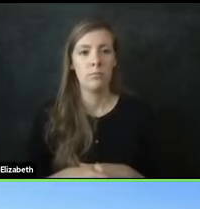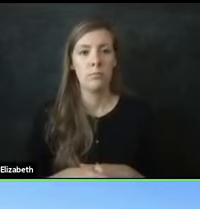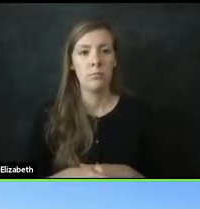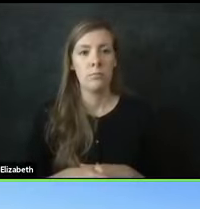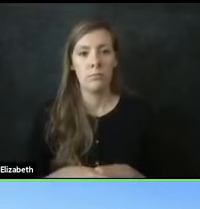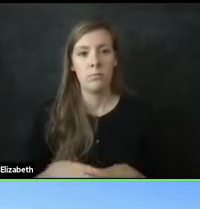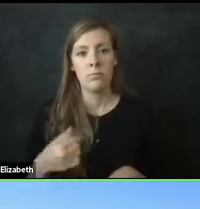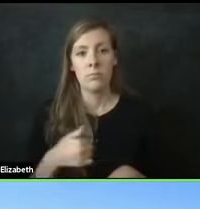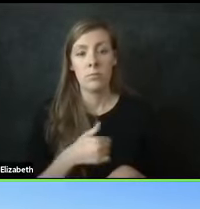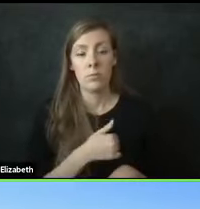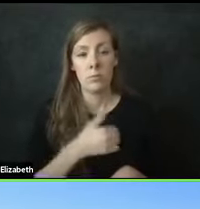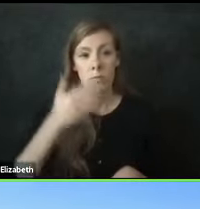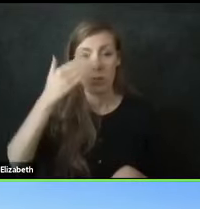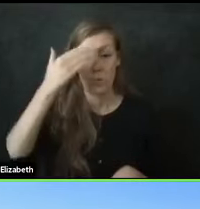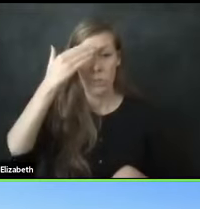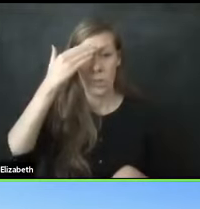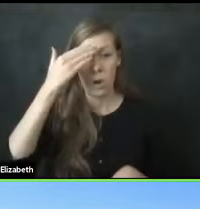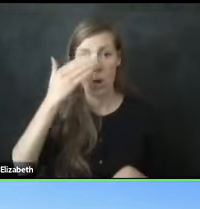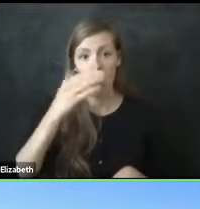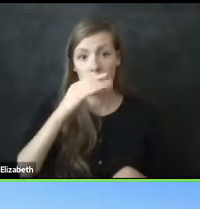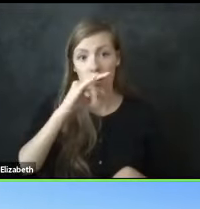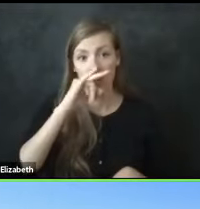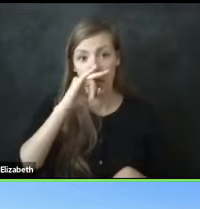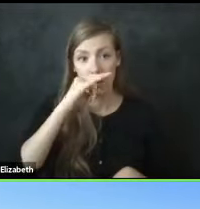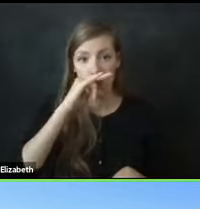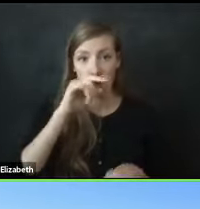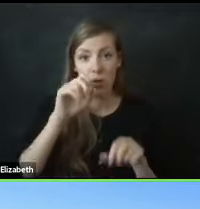are reservoir and they can transmit the infection.